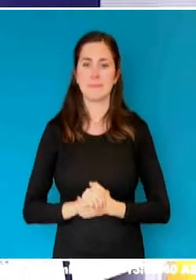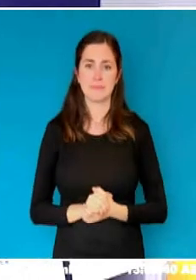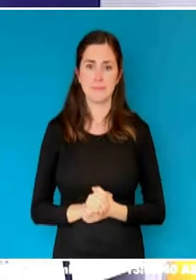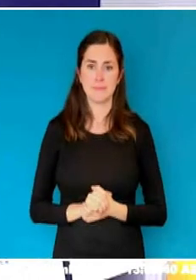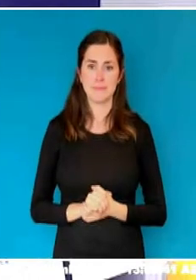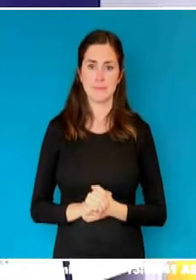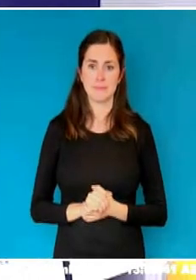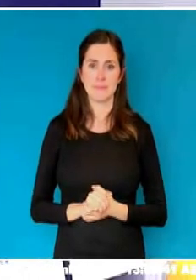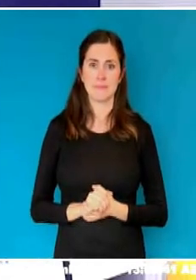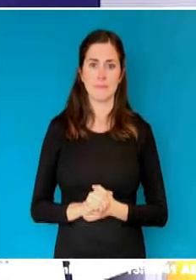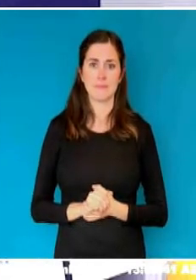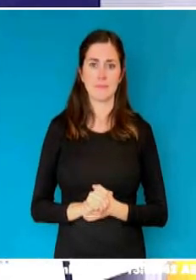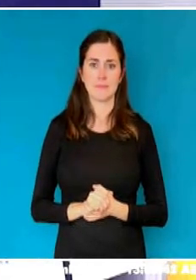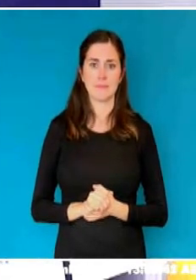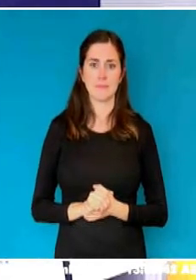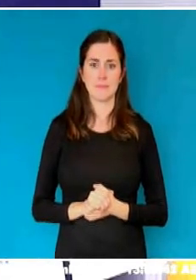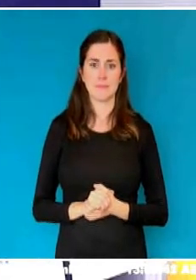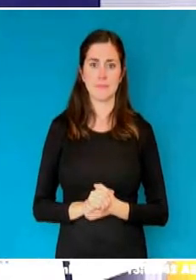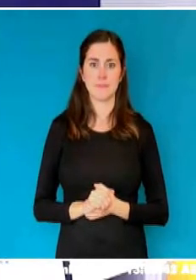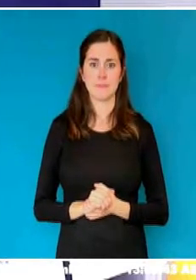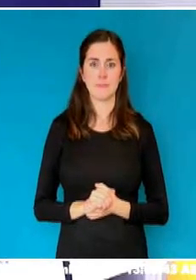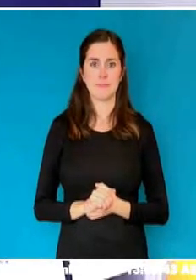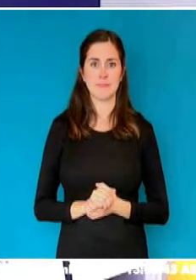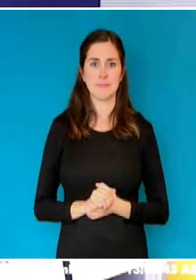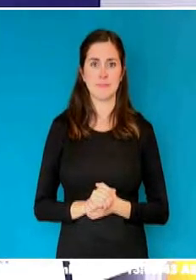Thank you very much. It's now just after 1.05.